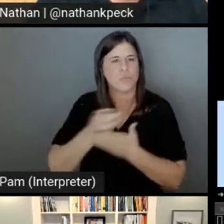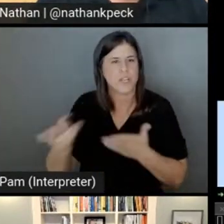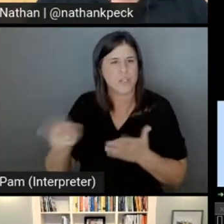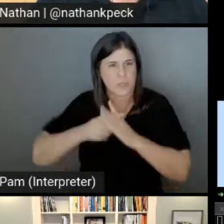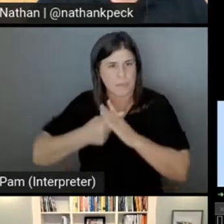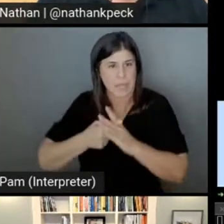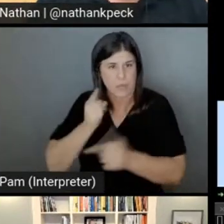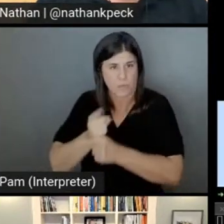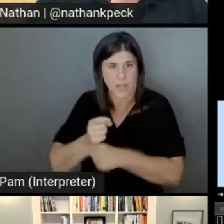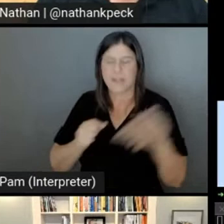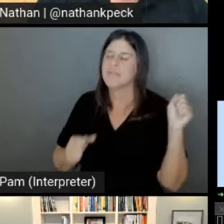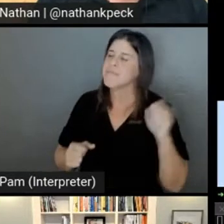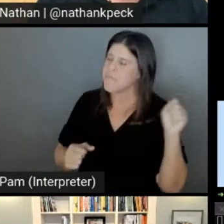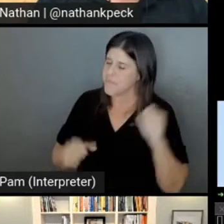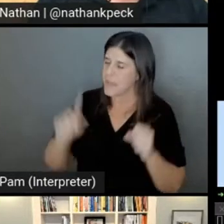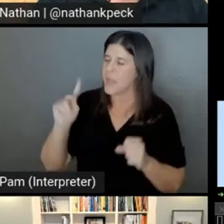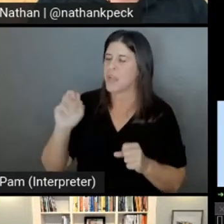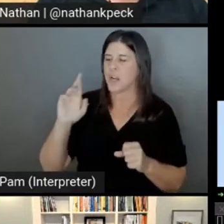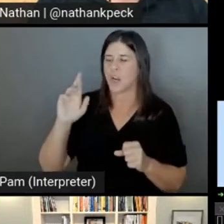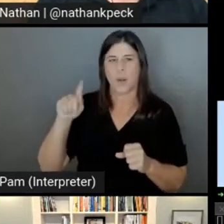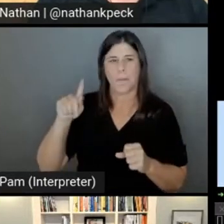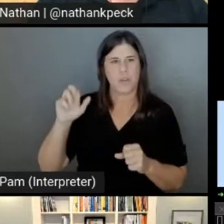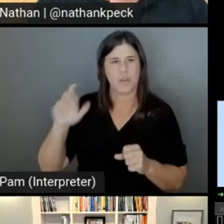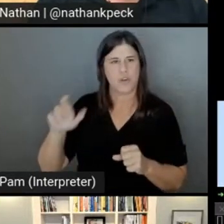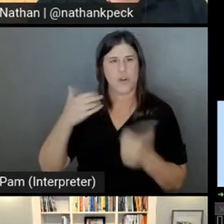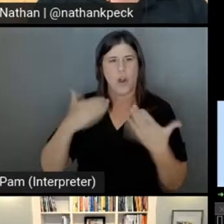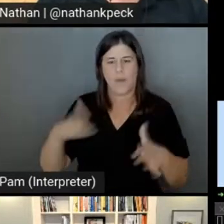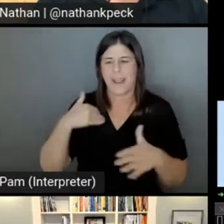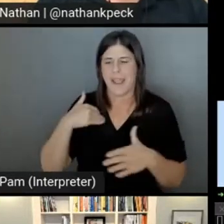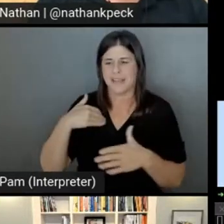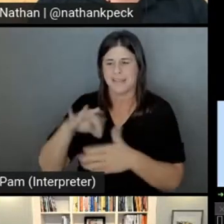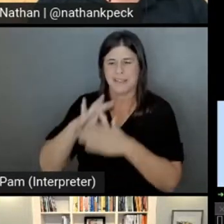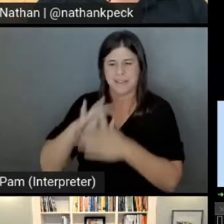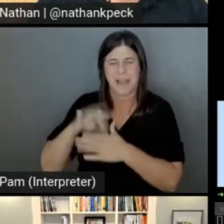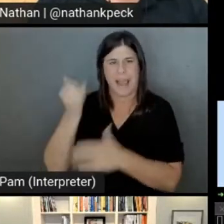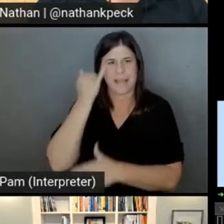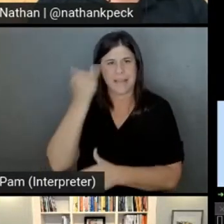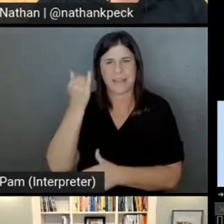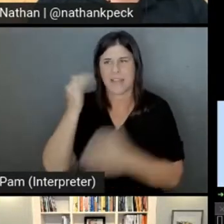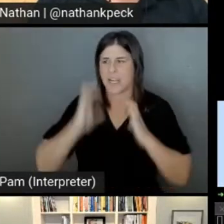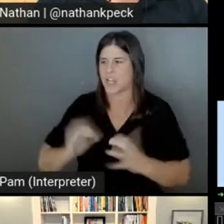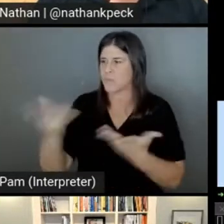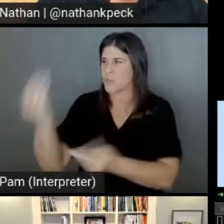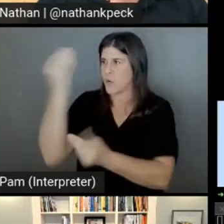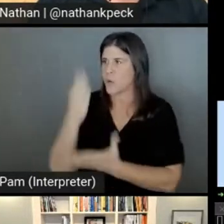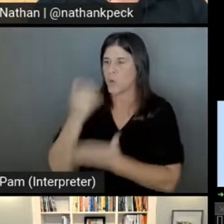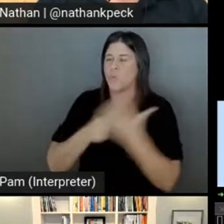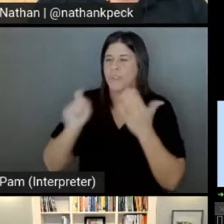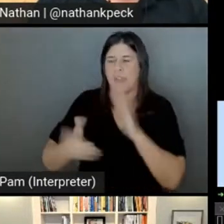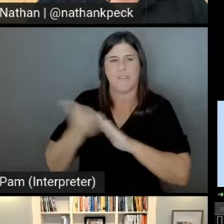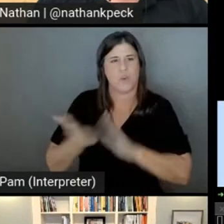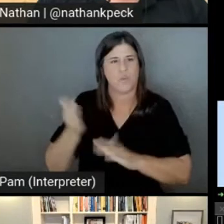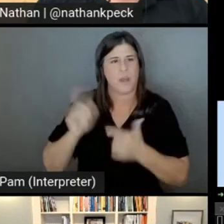So, Karpenter is built out of this core idea that, customers have already told us what they need to run. And they've told us via pod templates, specs,